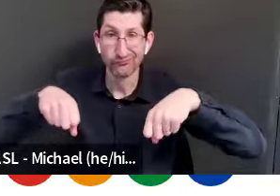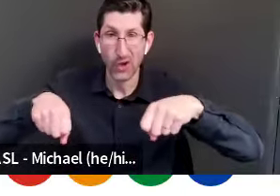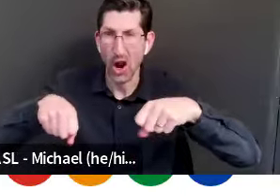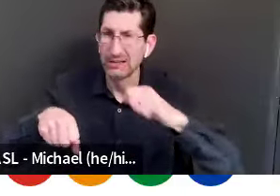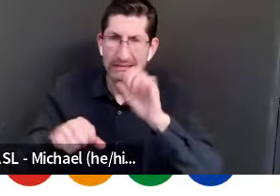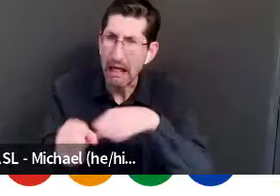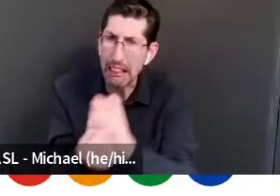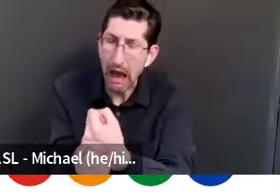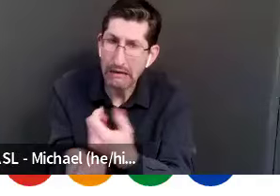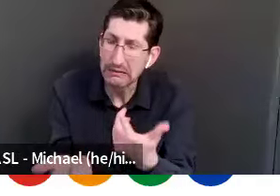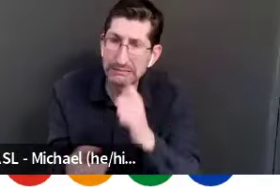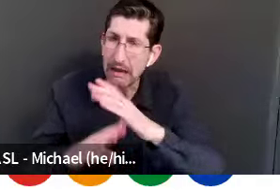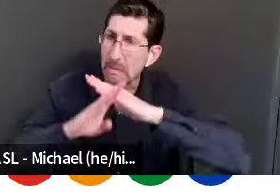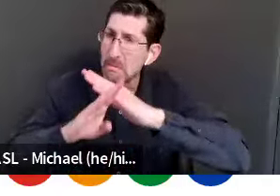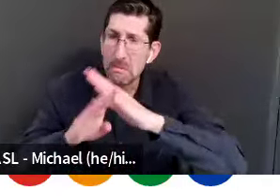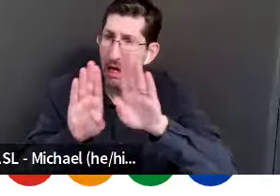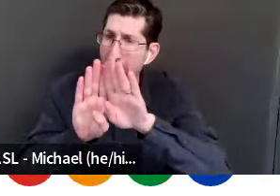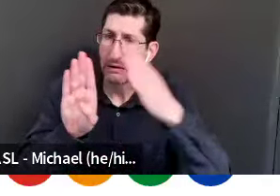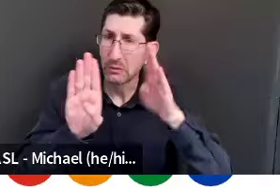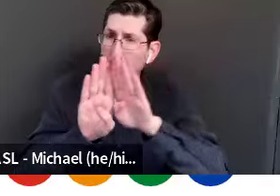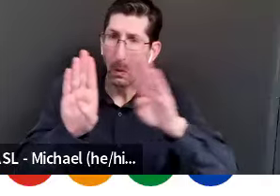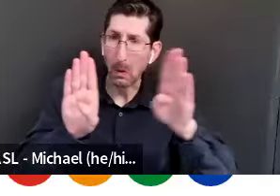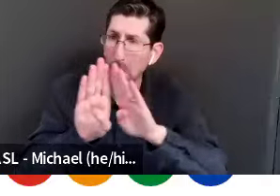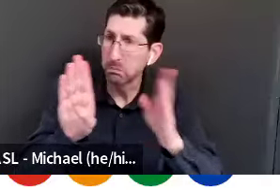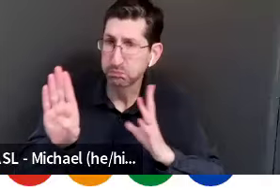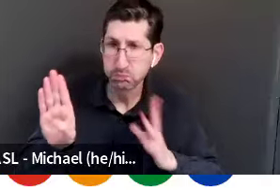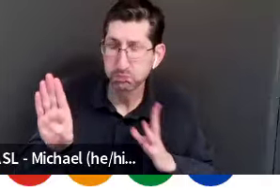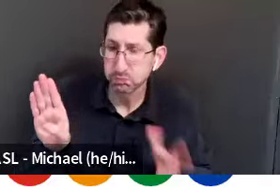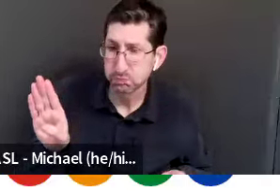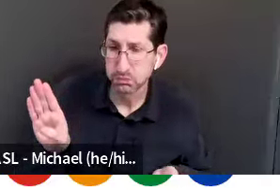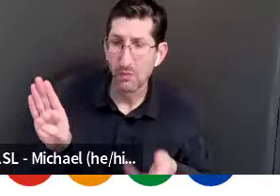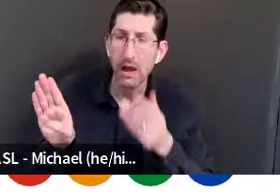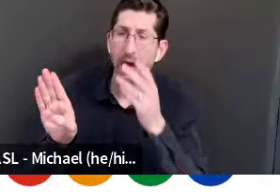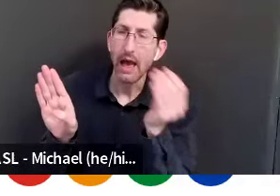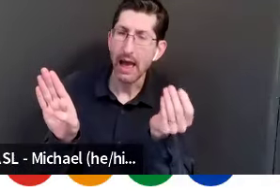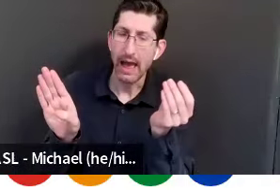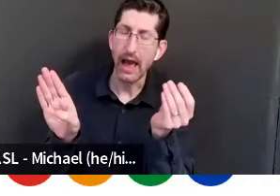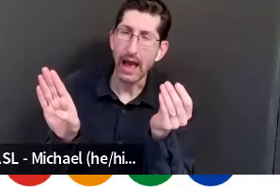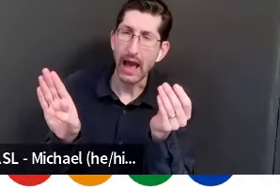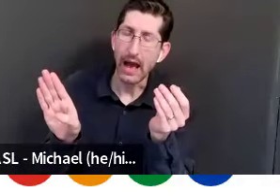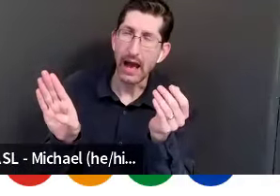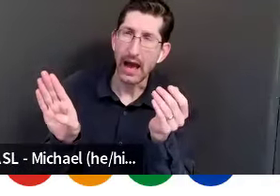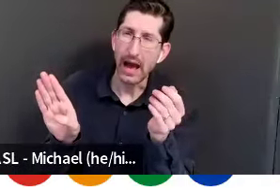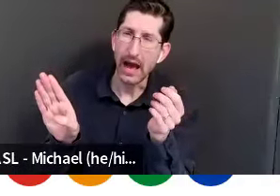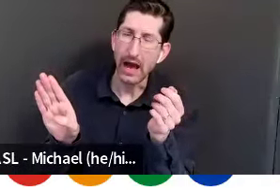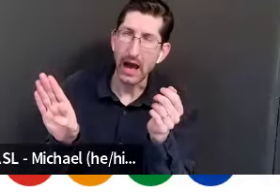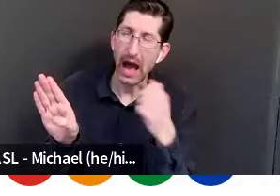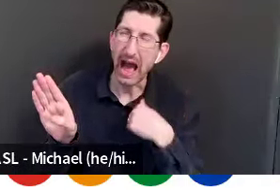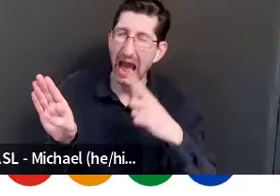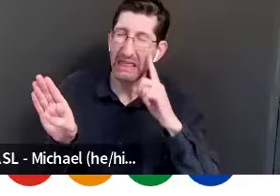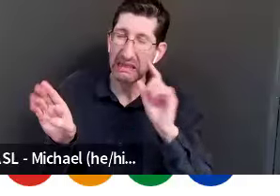PEOPLE WALK TO THE SEATS. THEY ARE AGAINST THE WALL, NOT INTERFERING WITH THE EXIT DOOR IN CASES OF EMERGENCY.